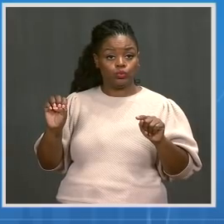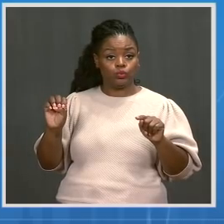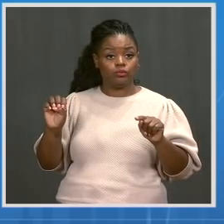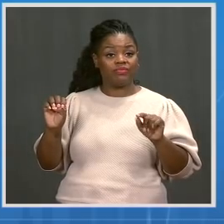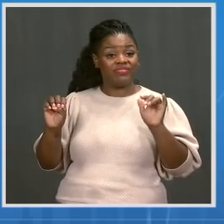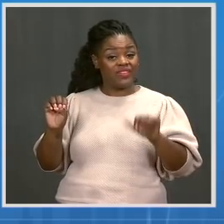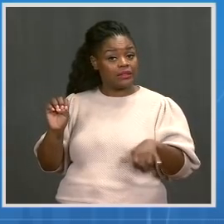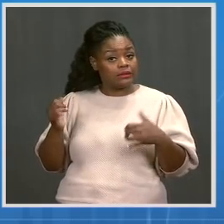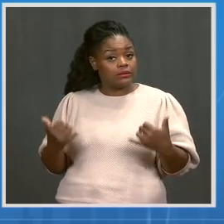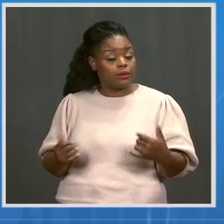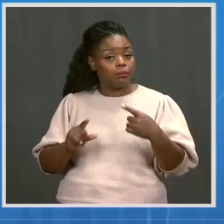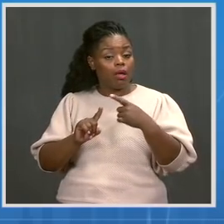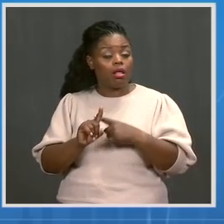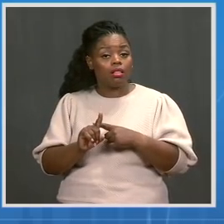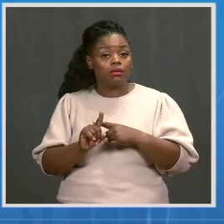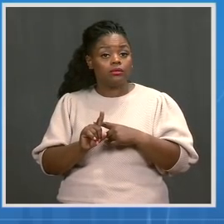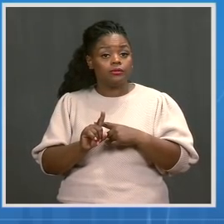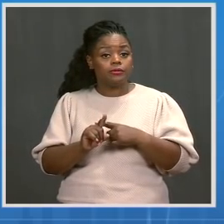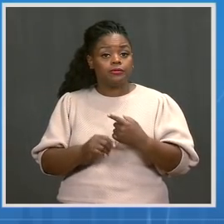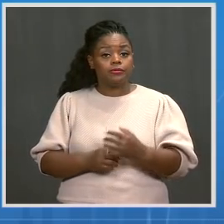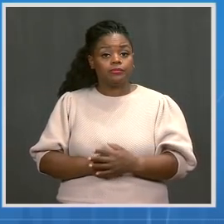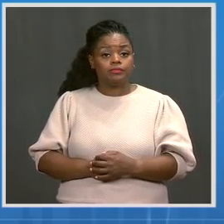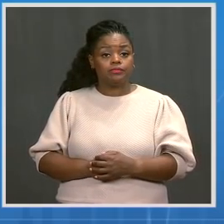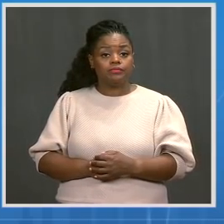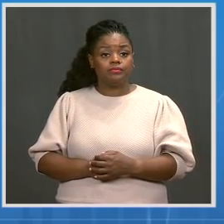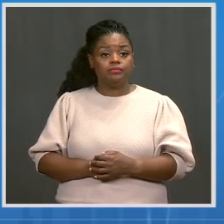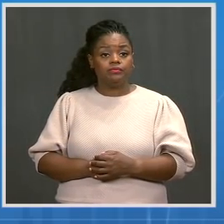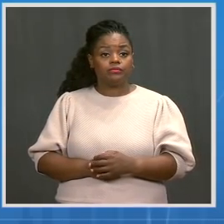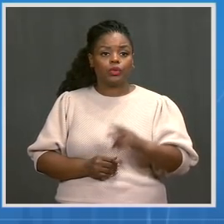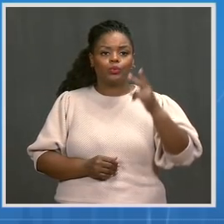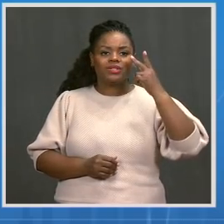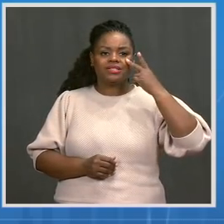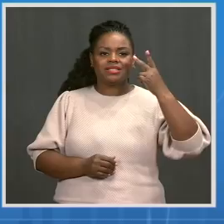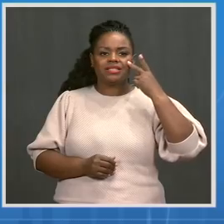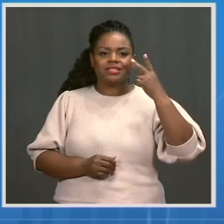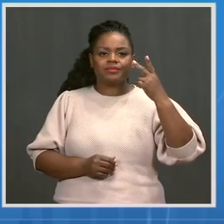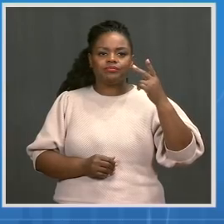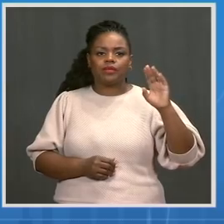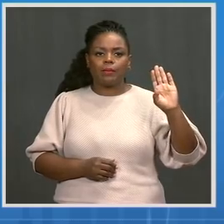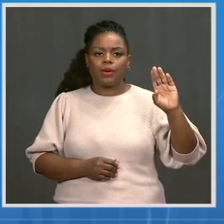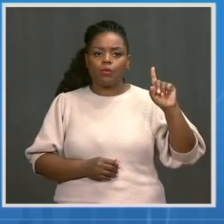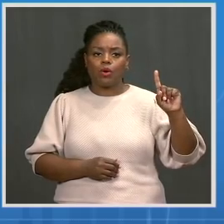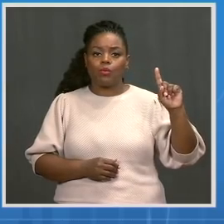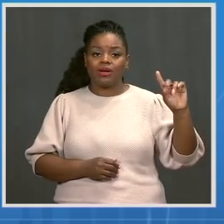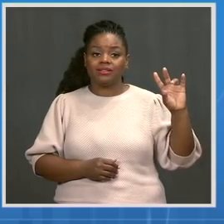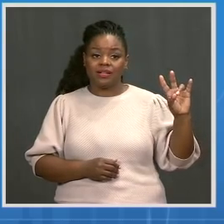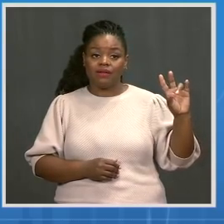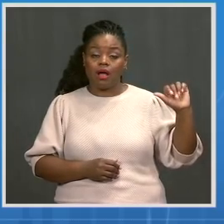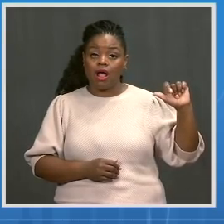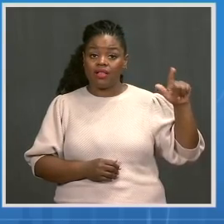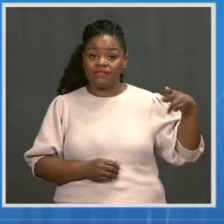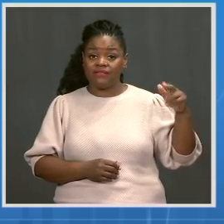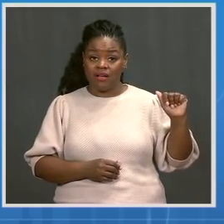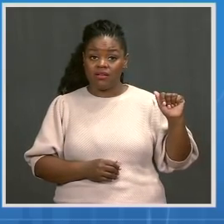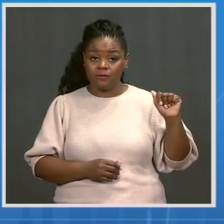The gray shading was the B117 -- the Alpha. Look at how the Delta -- in red --